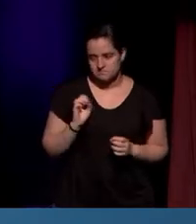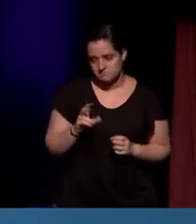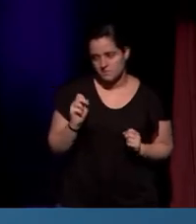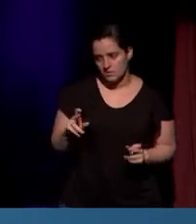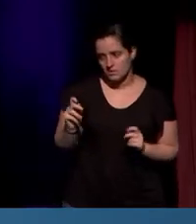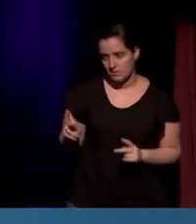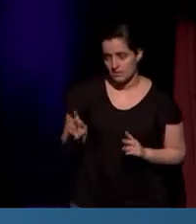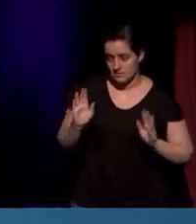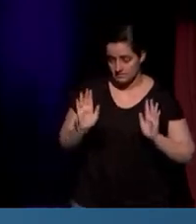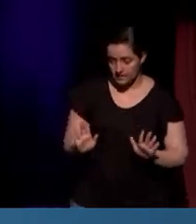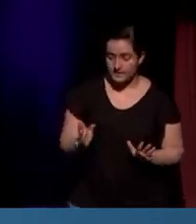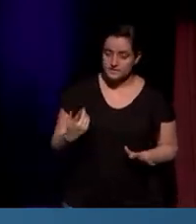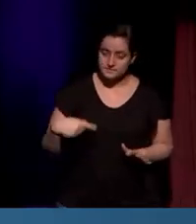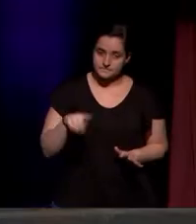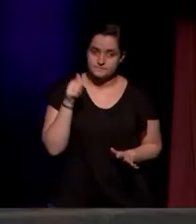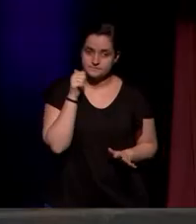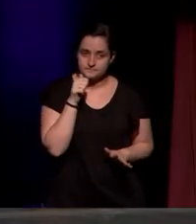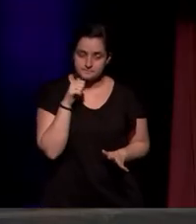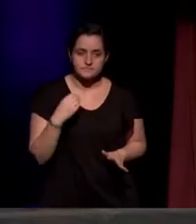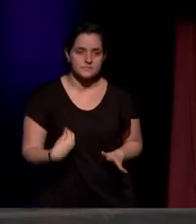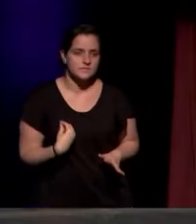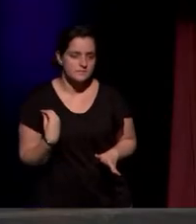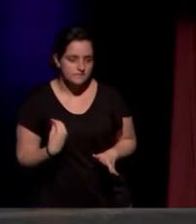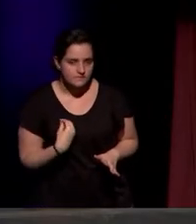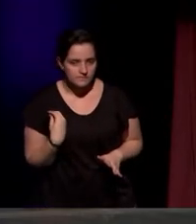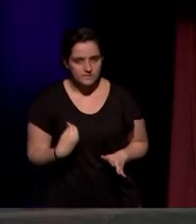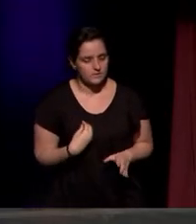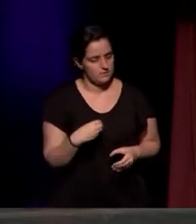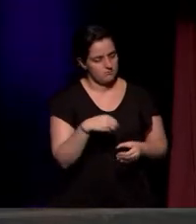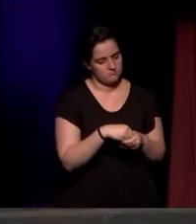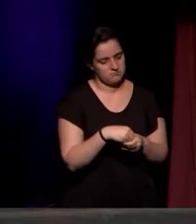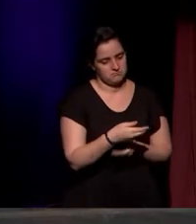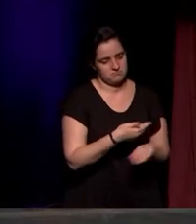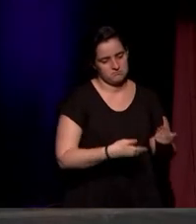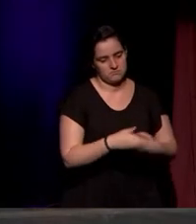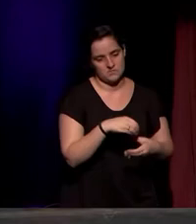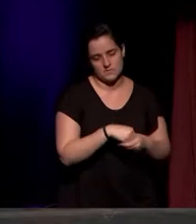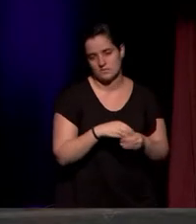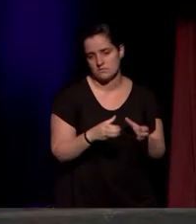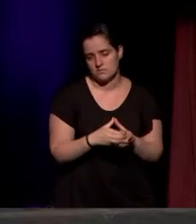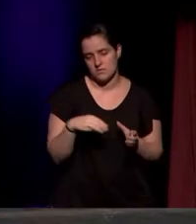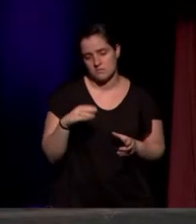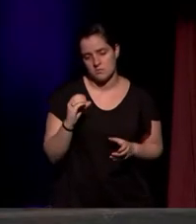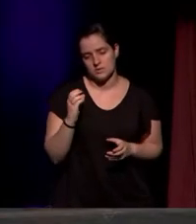But they live among them and the Mozambican Women's Organization.